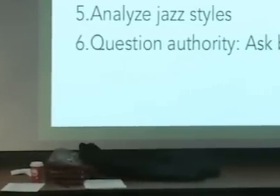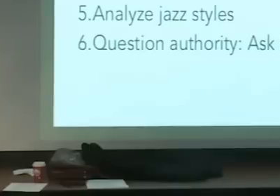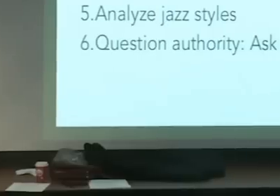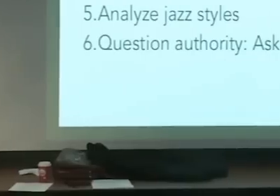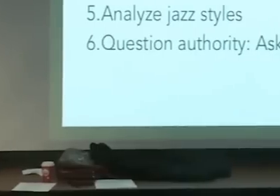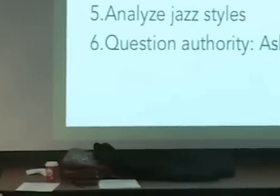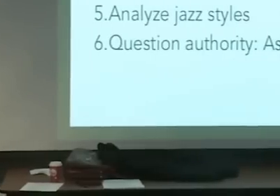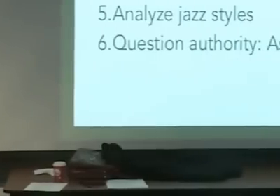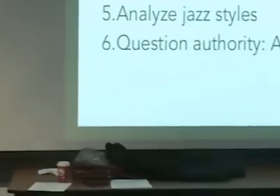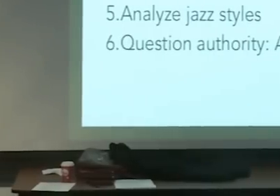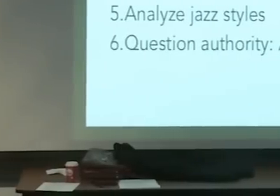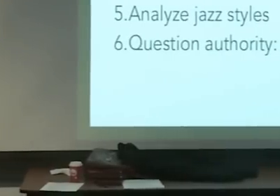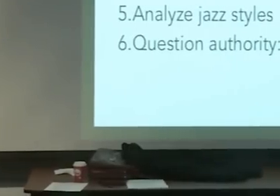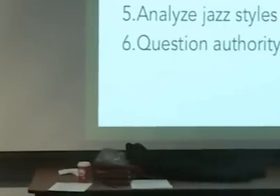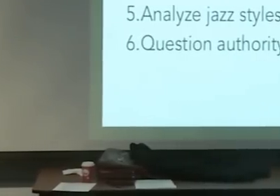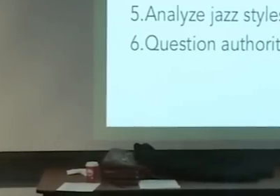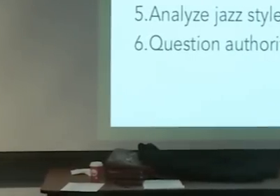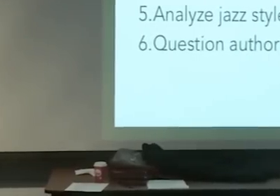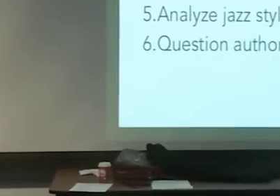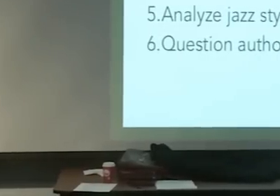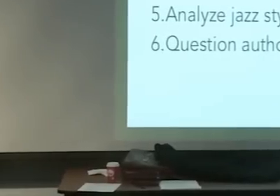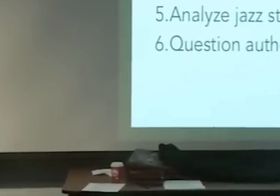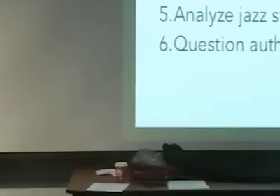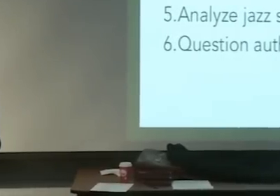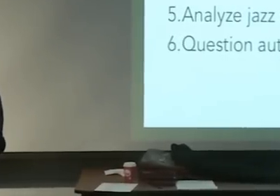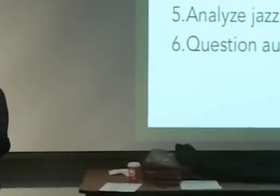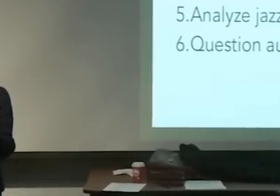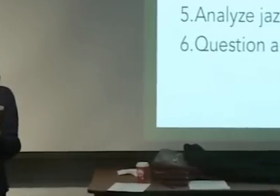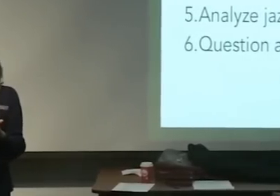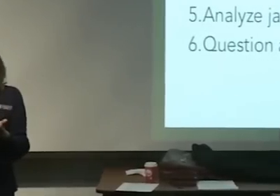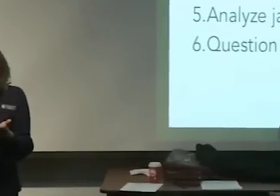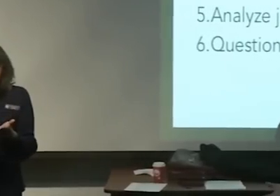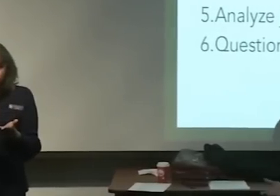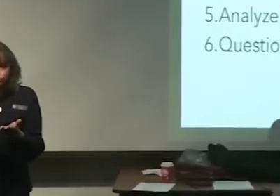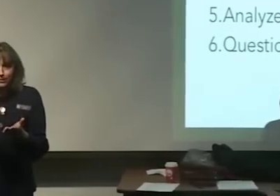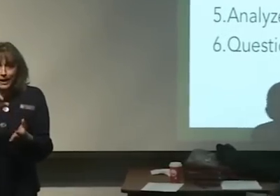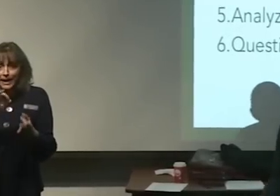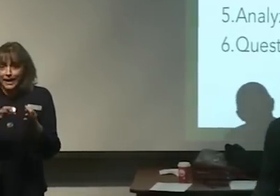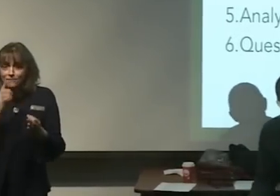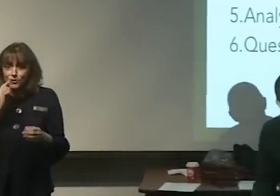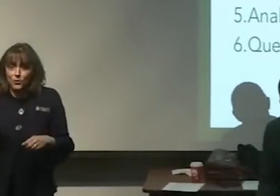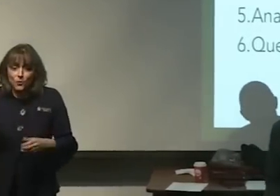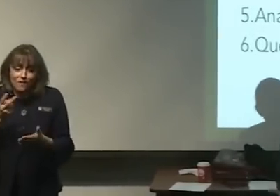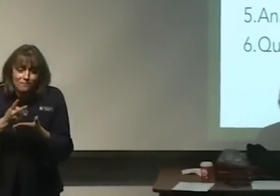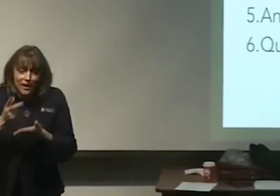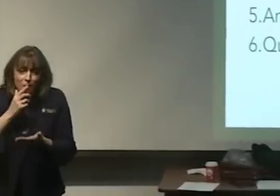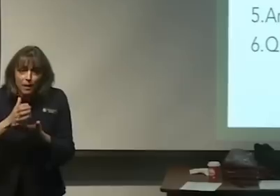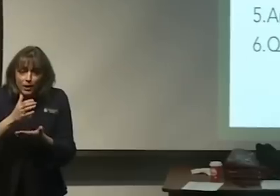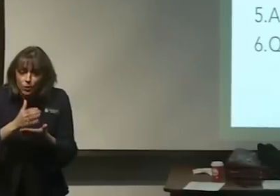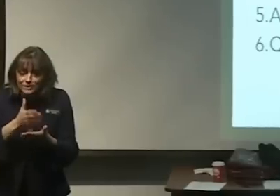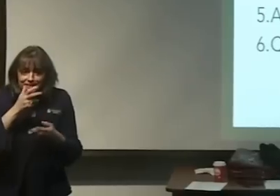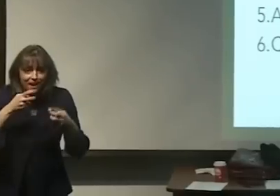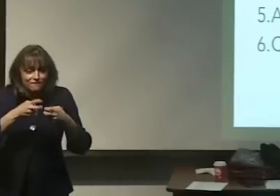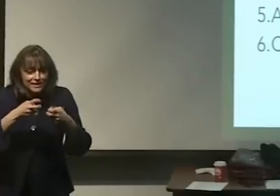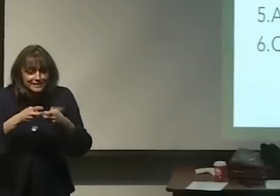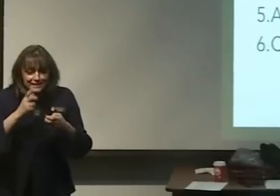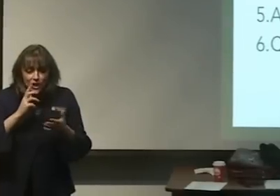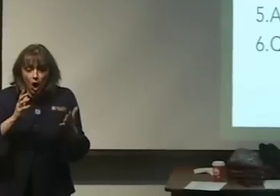It's not accounting. The bridge is not going to fall down if you fail my course. I want you to fall in love.